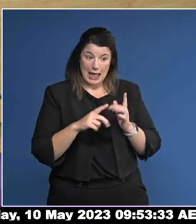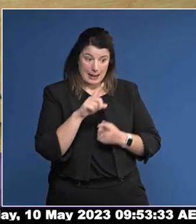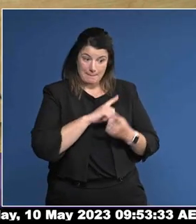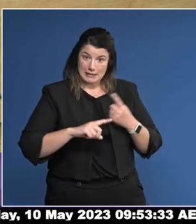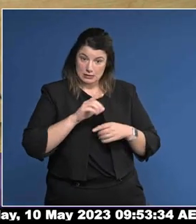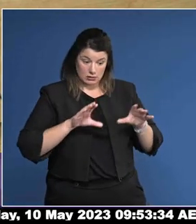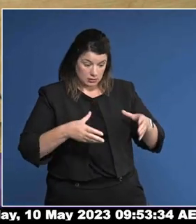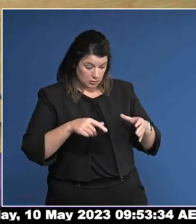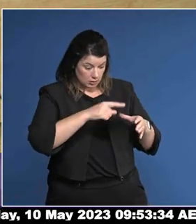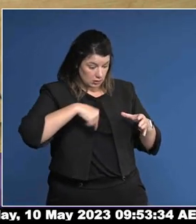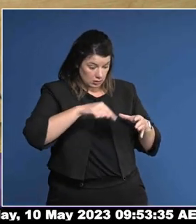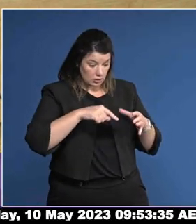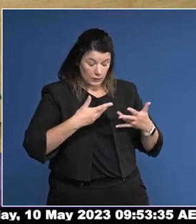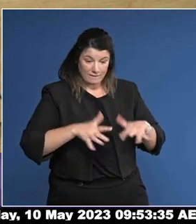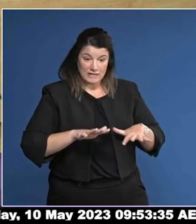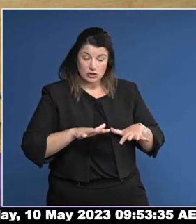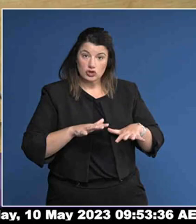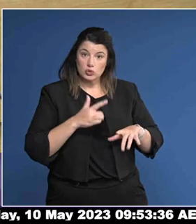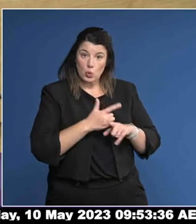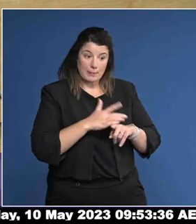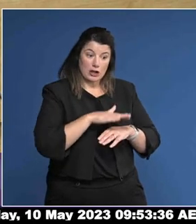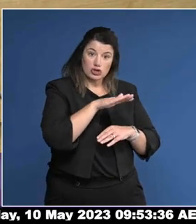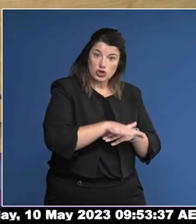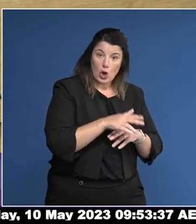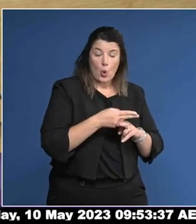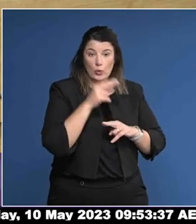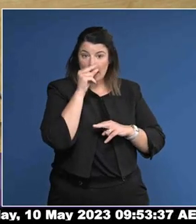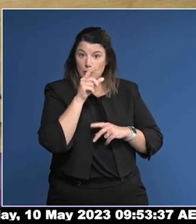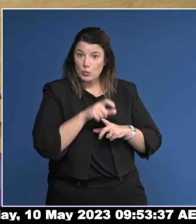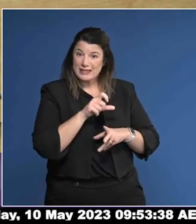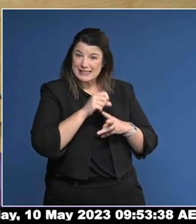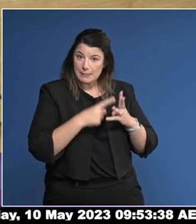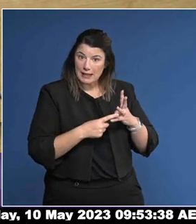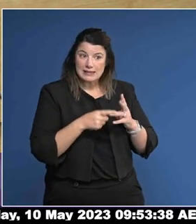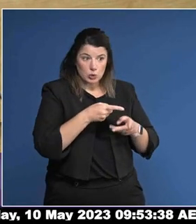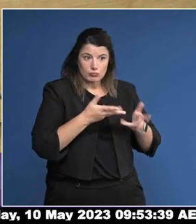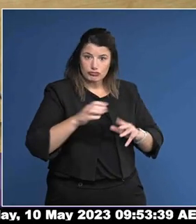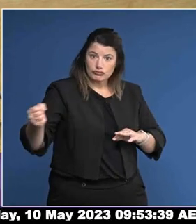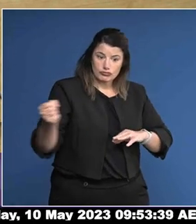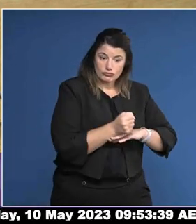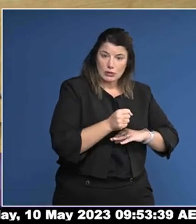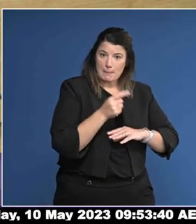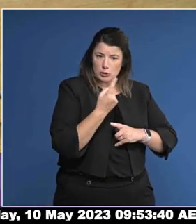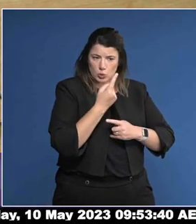of a young - a child or young people with disability, bring in a disability specialist into those meetings?